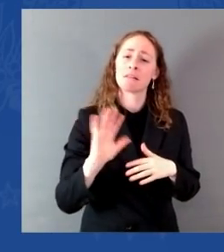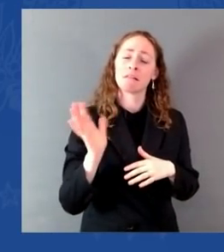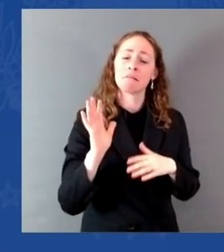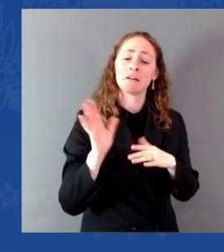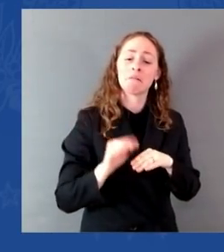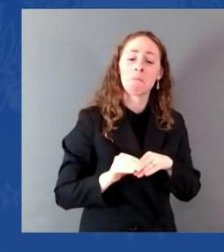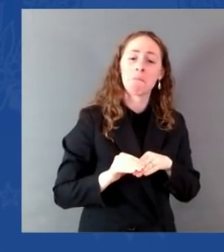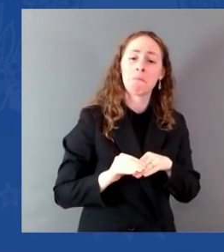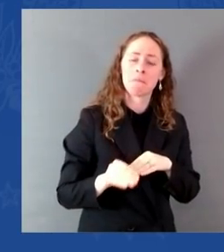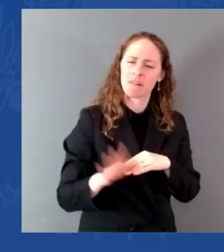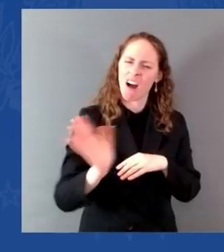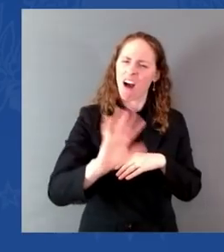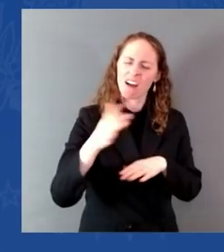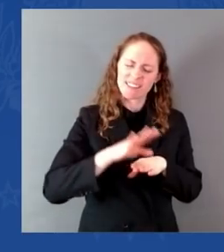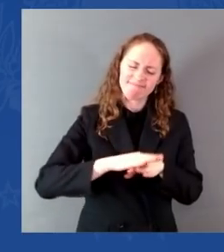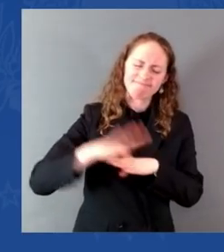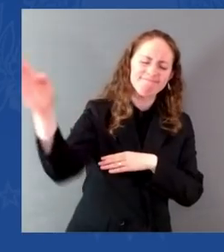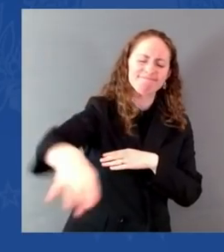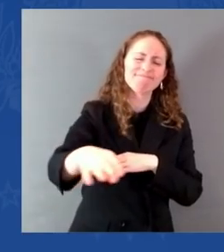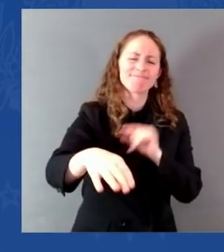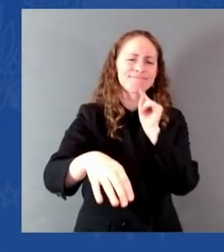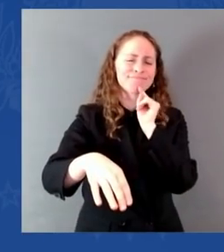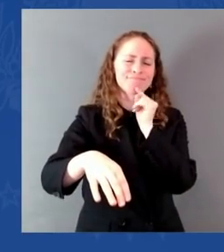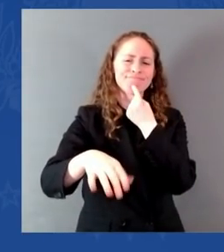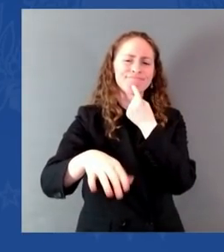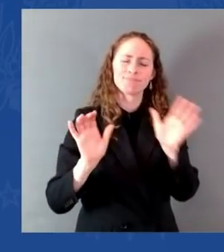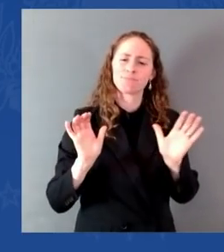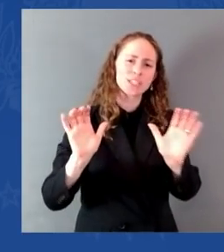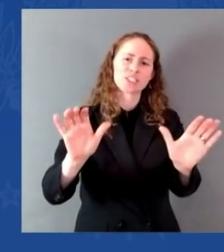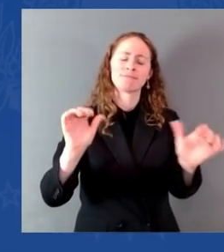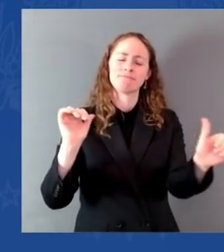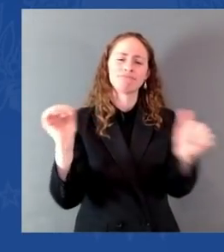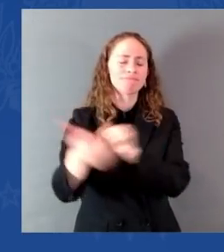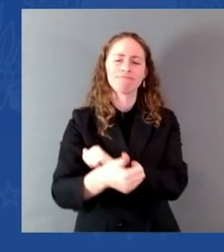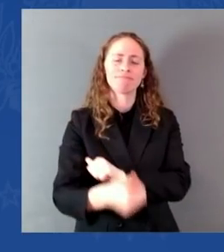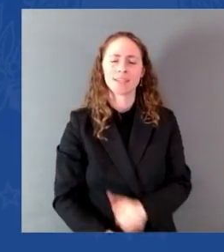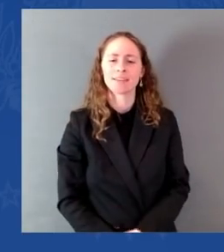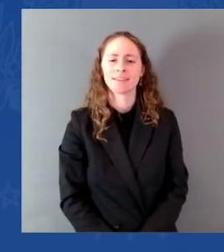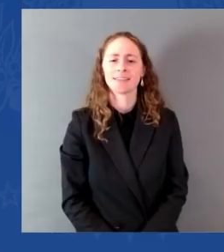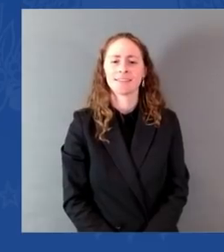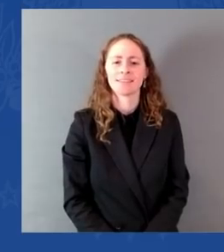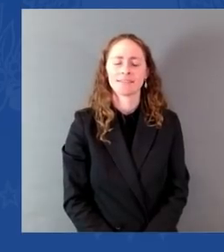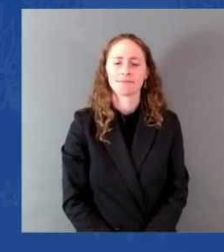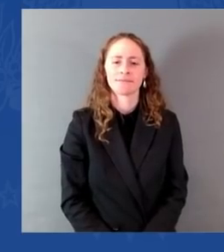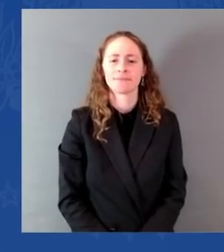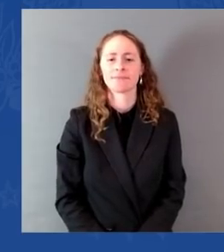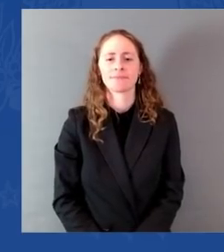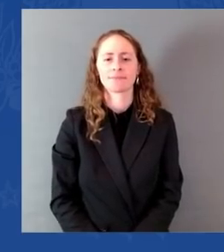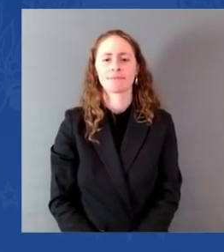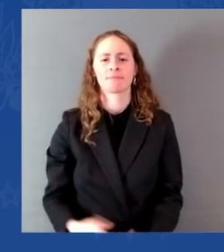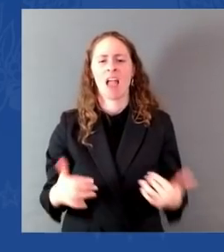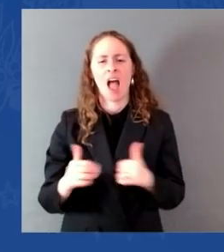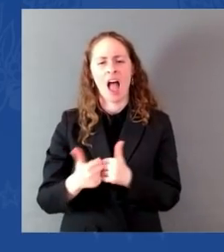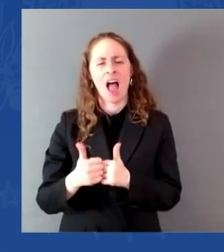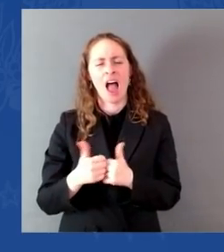by investing in ourselves, in our people. During the Civil War -- before it was over,